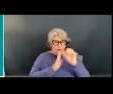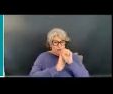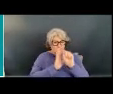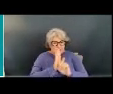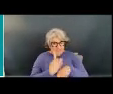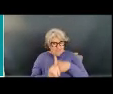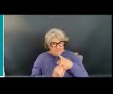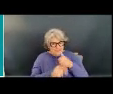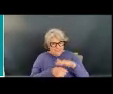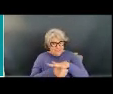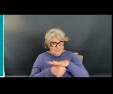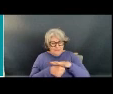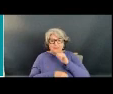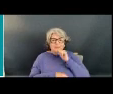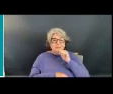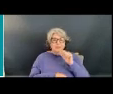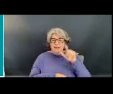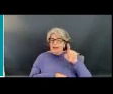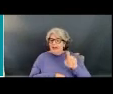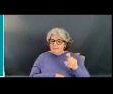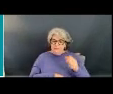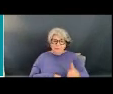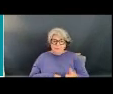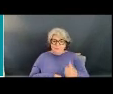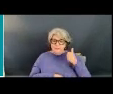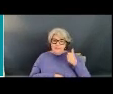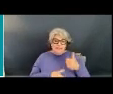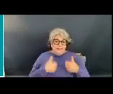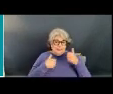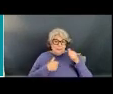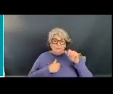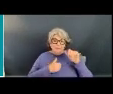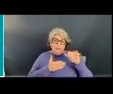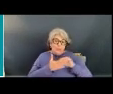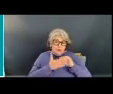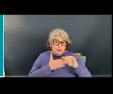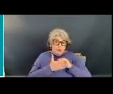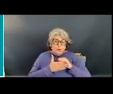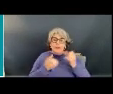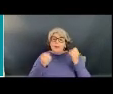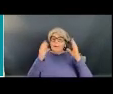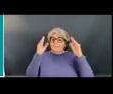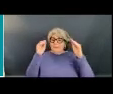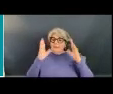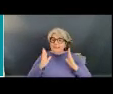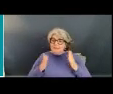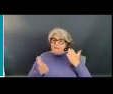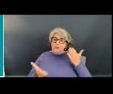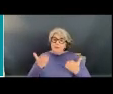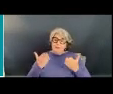You don't have, you do not necessarily have to live in New York, but I know that there are a lot of teachers perhaps in